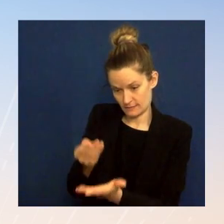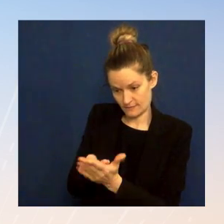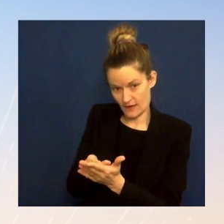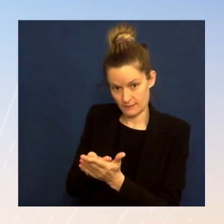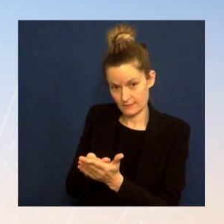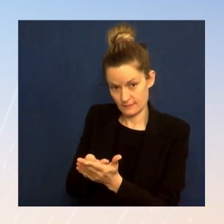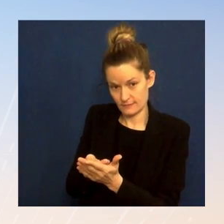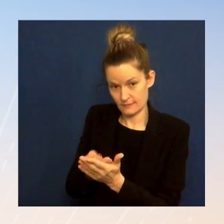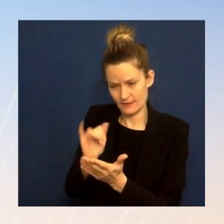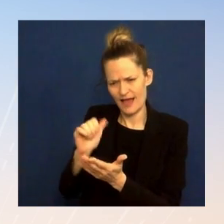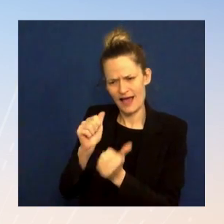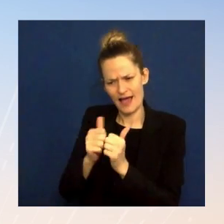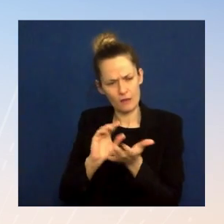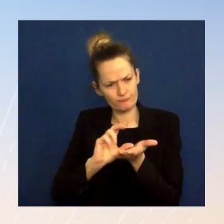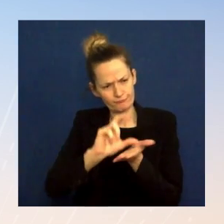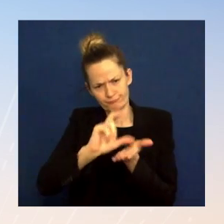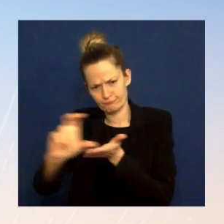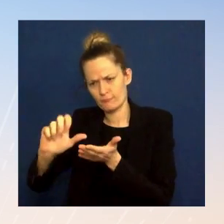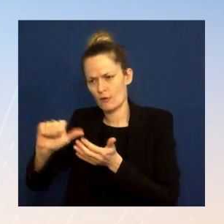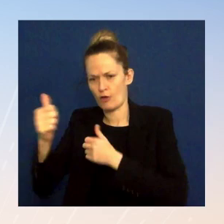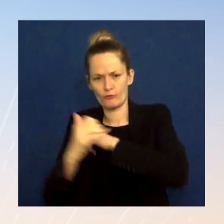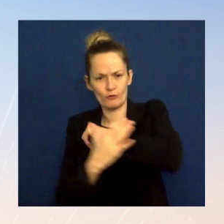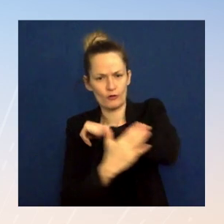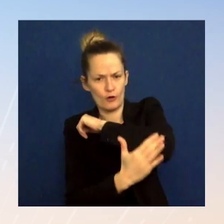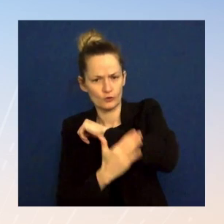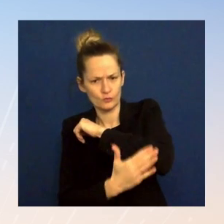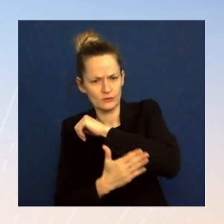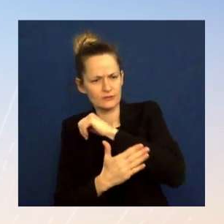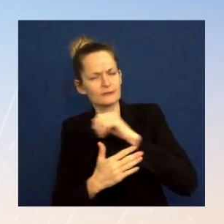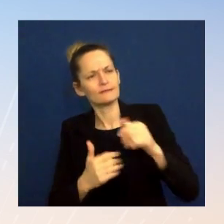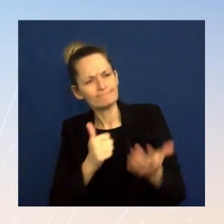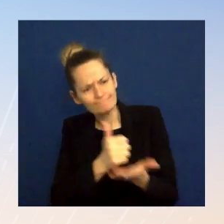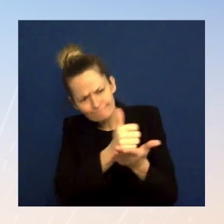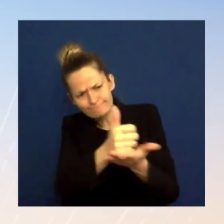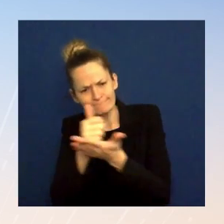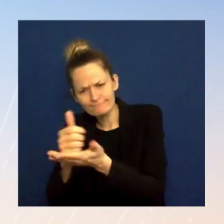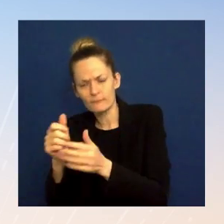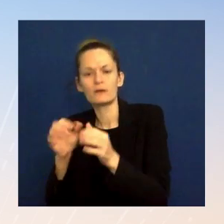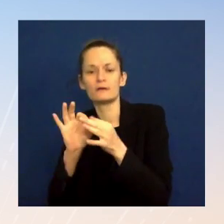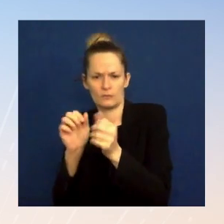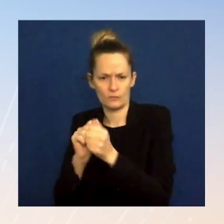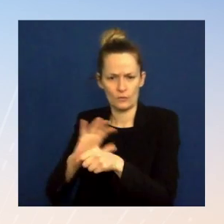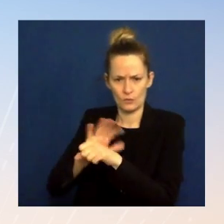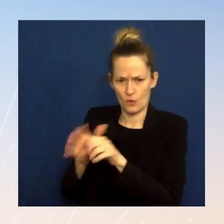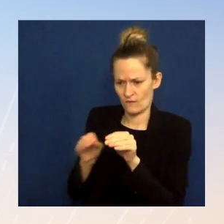that COVID-19 has inflicted on them. And we're looking forward to having a strong and ambitious statement on that.